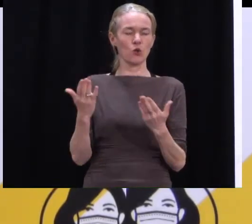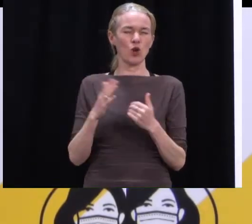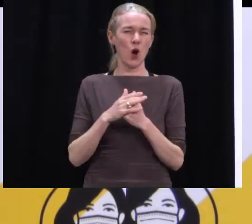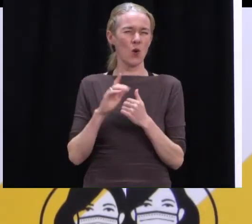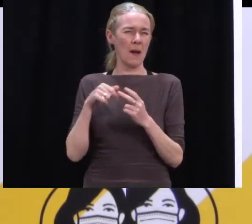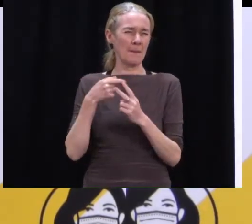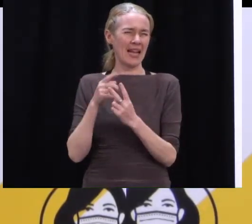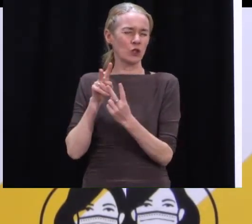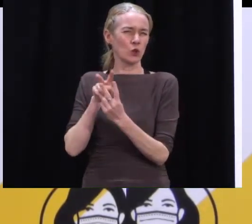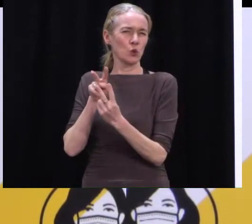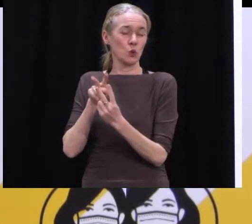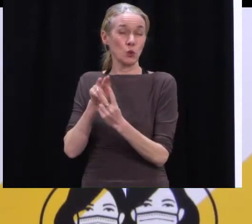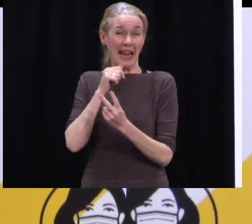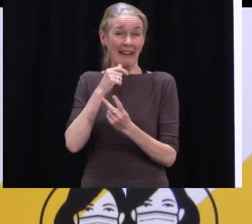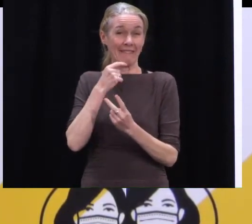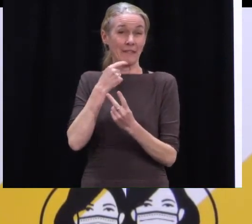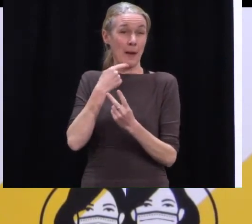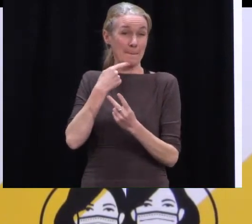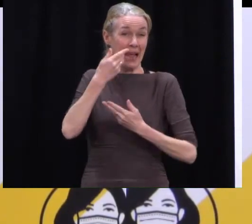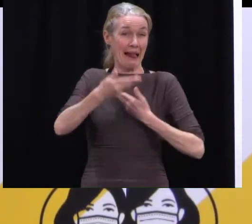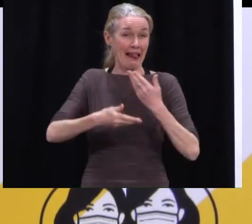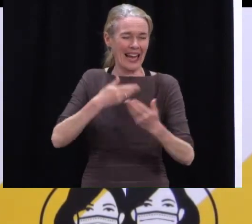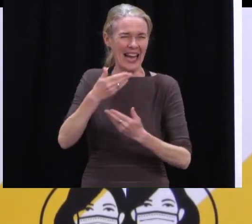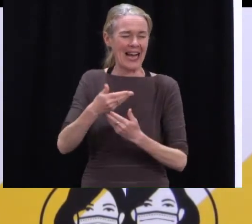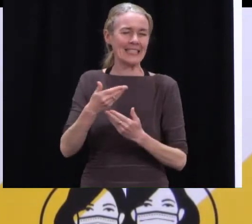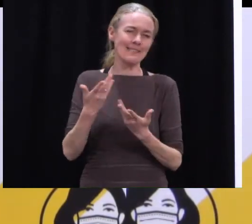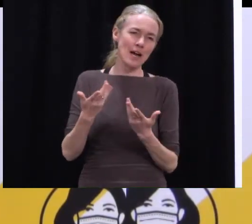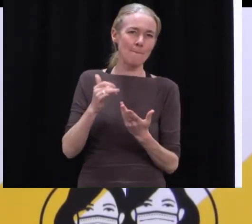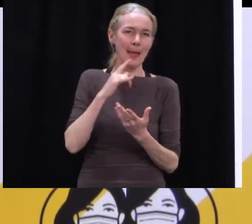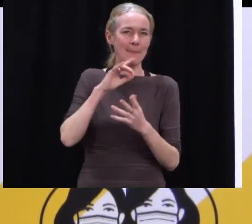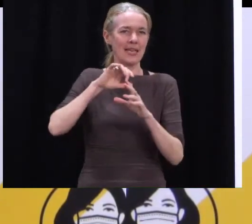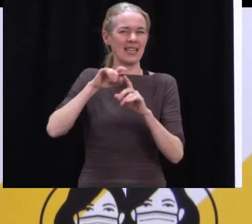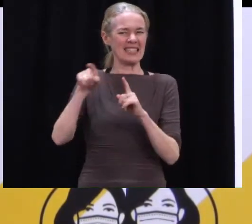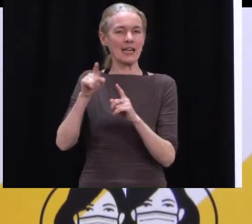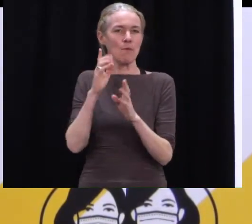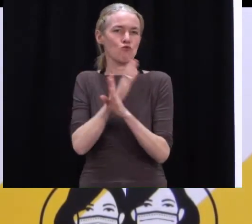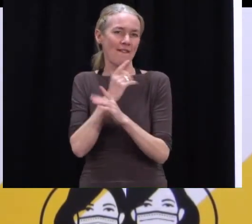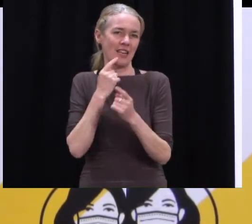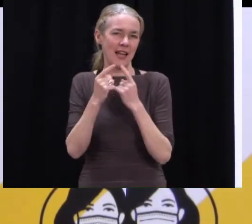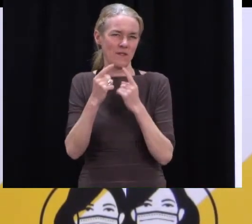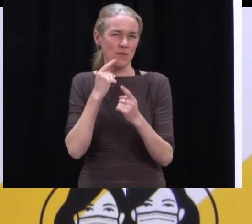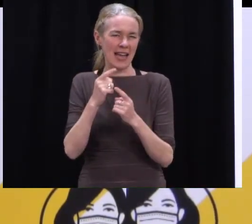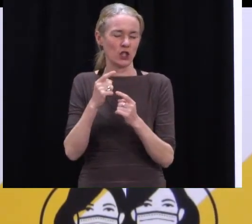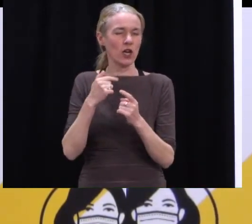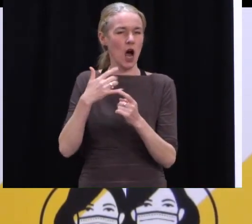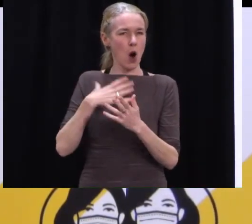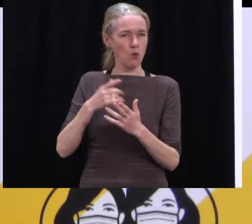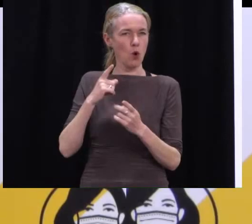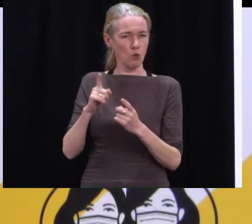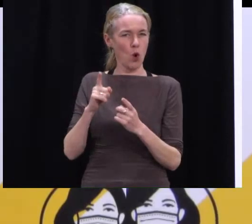are being ventilated, and I think given that is just two people, I wouldn't be released any further demographic